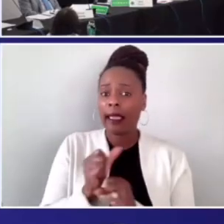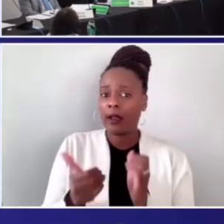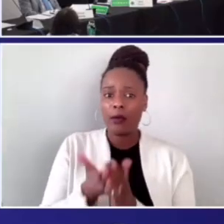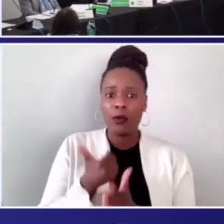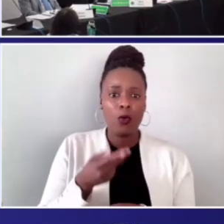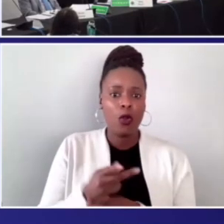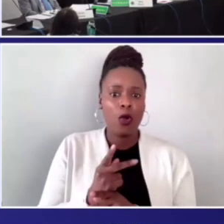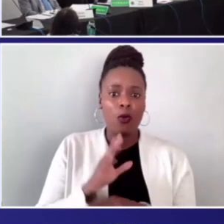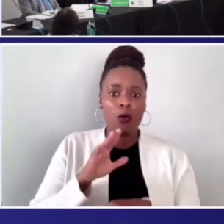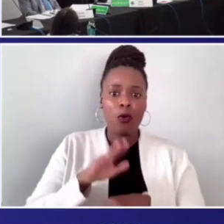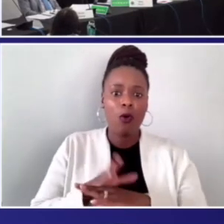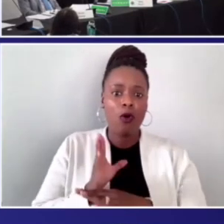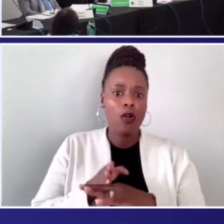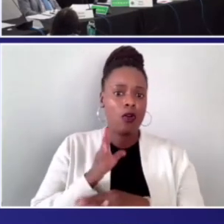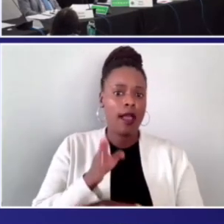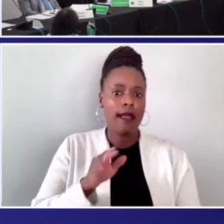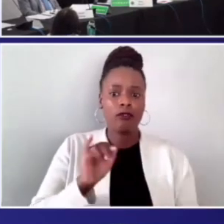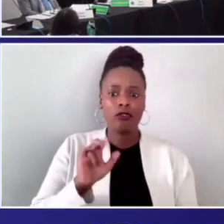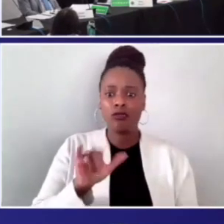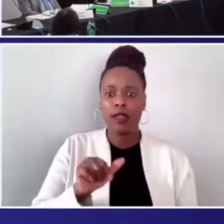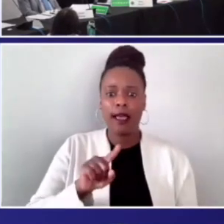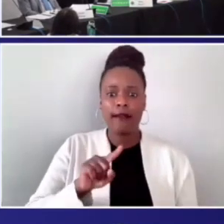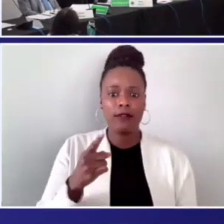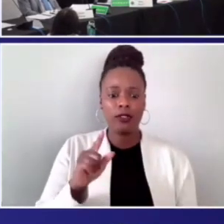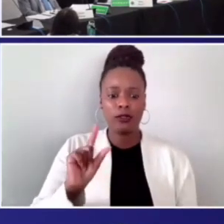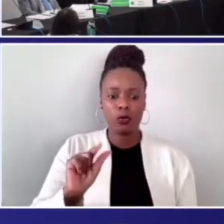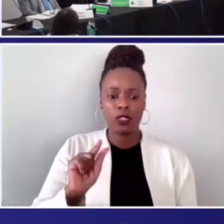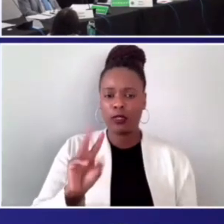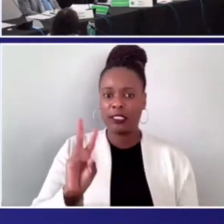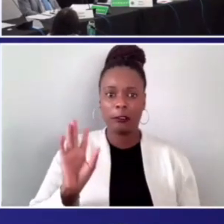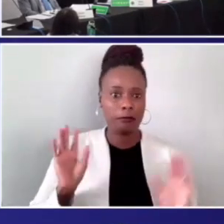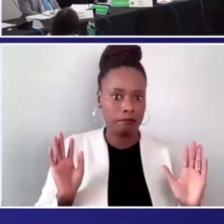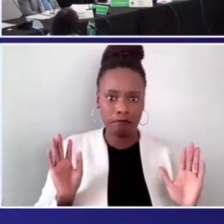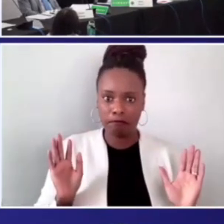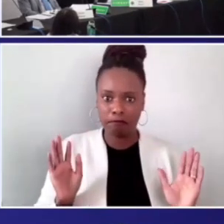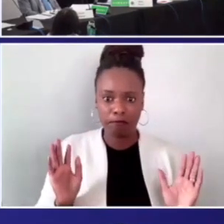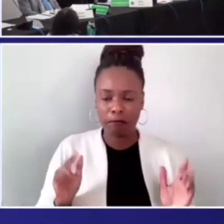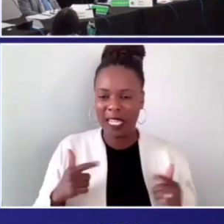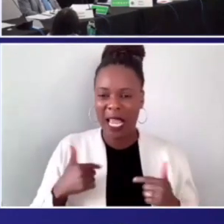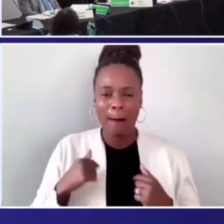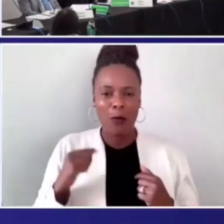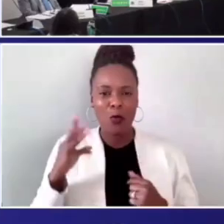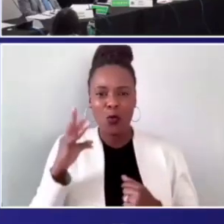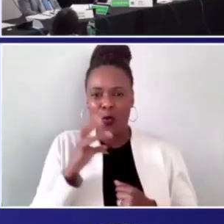after July 1 of 2026. Like I'm this weird interim borrower.